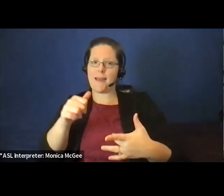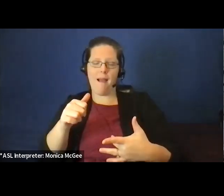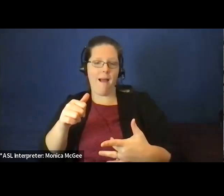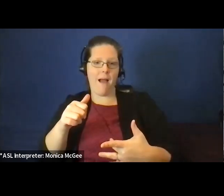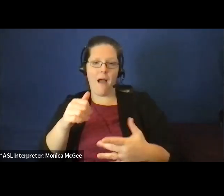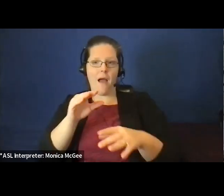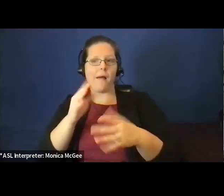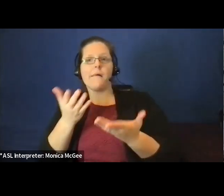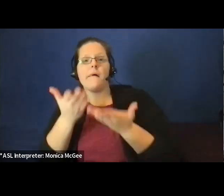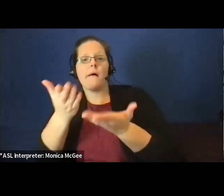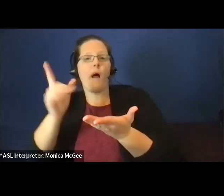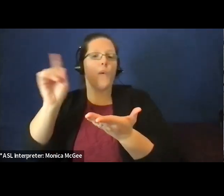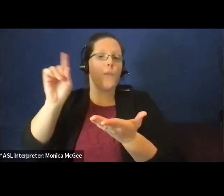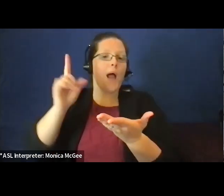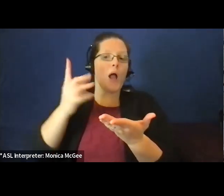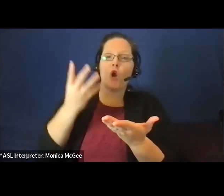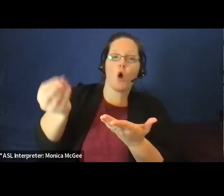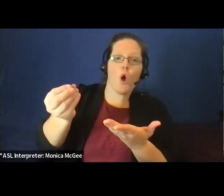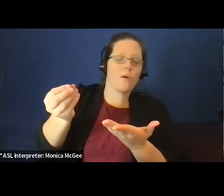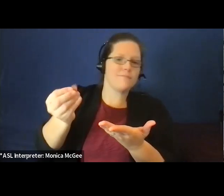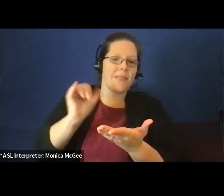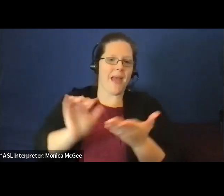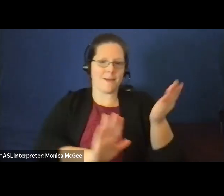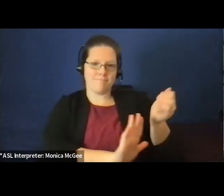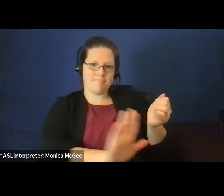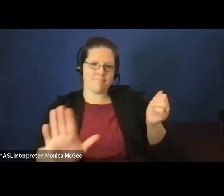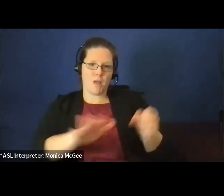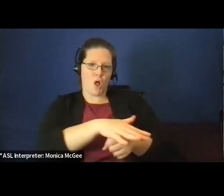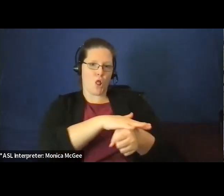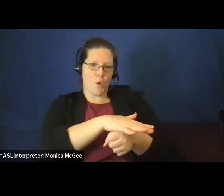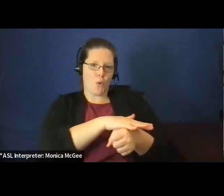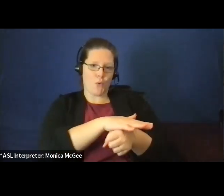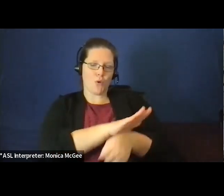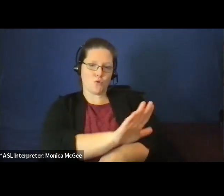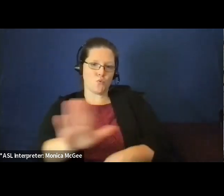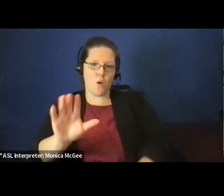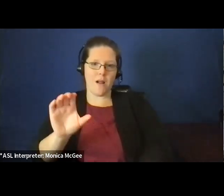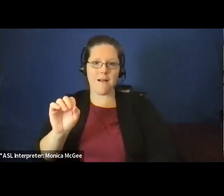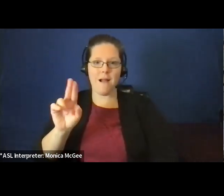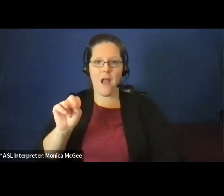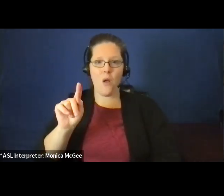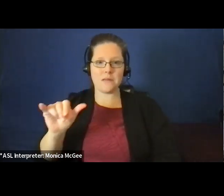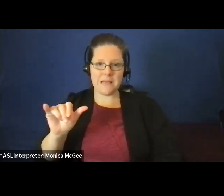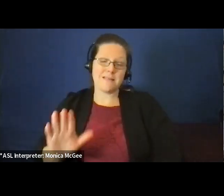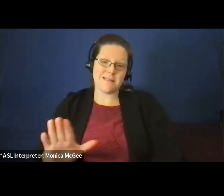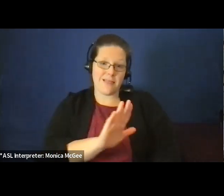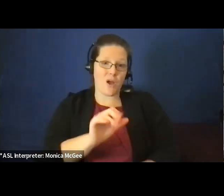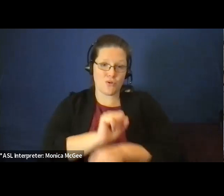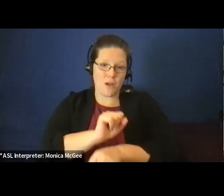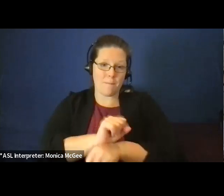next steps. We don't provide where to